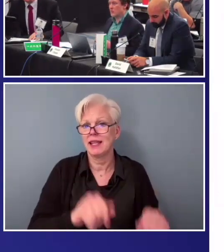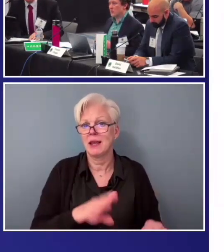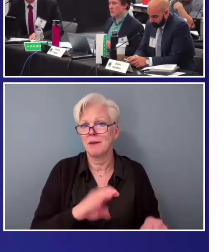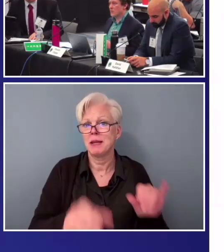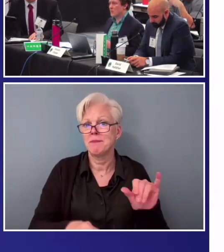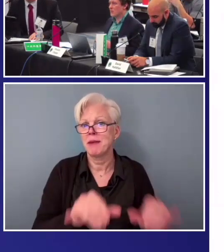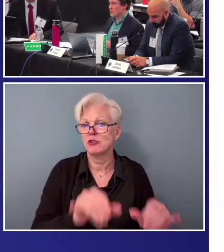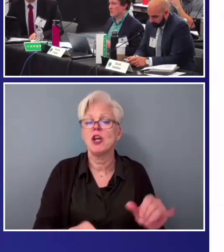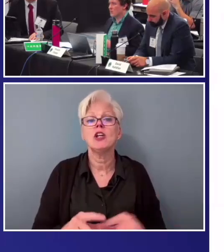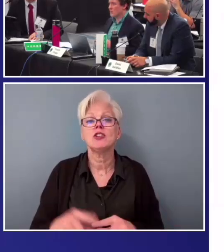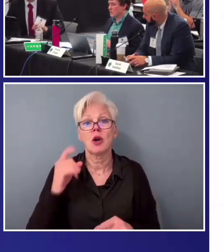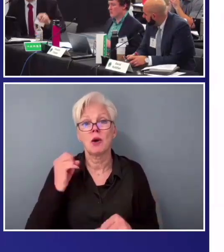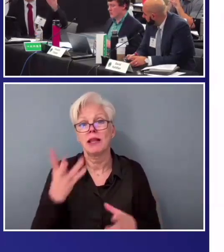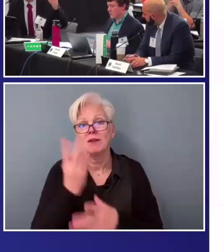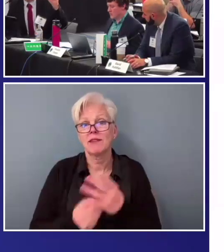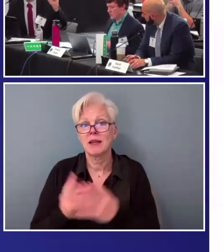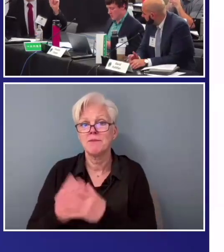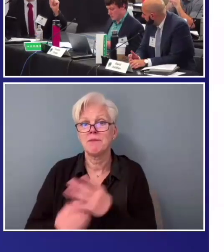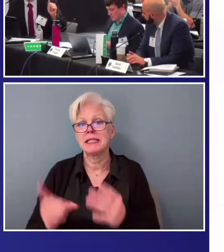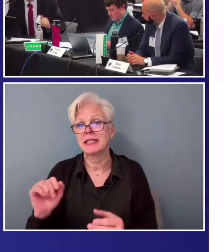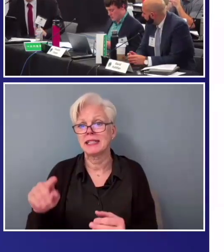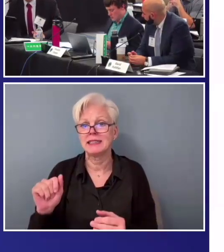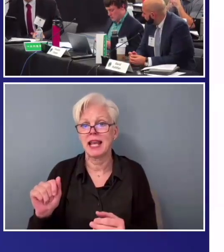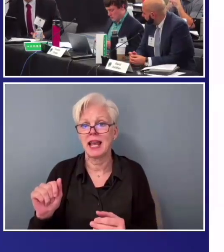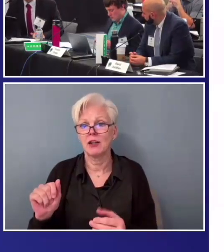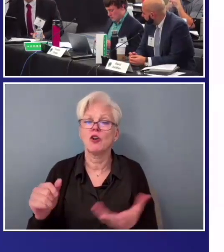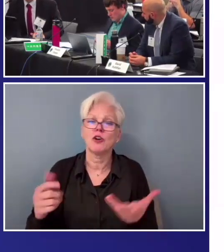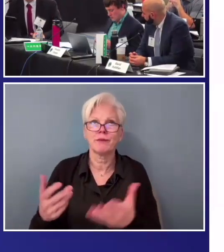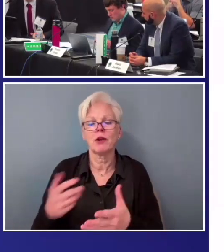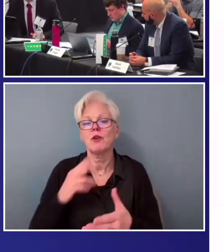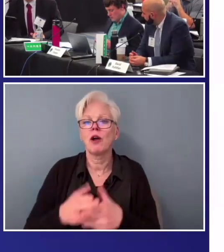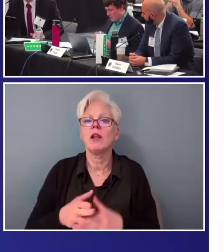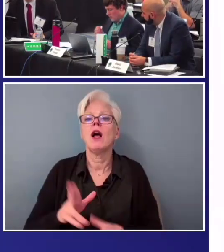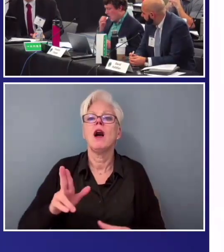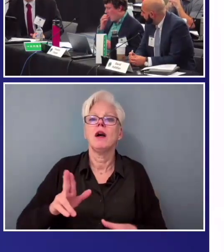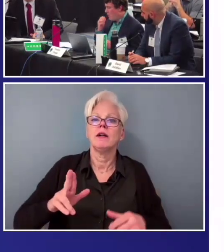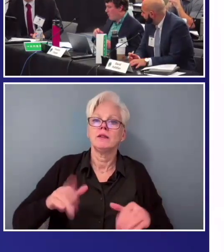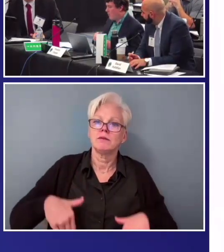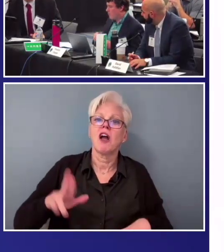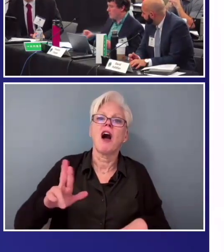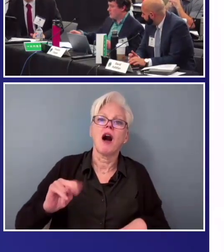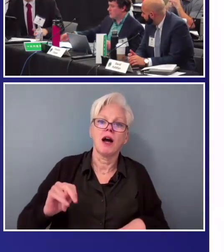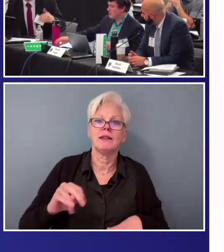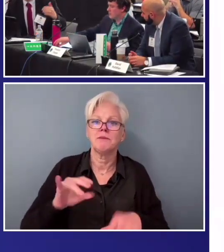missing data, so-called unmeasured data, really isn't that small.